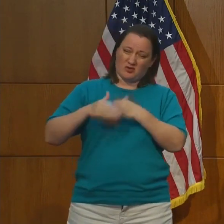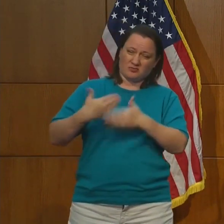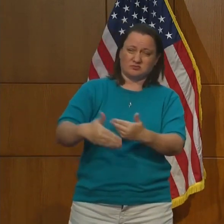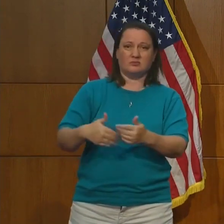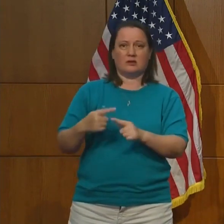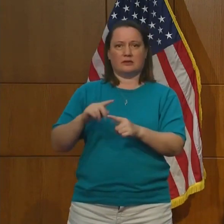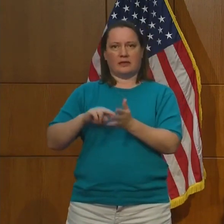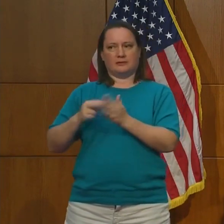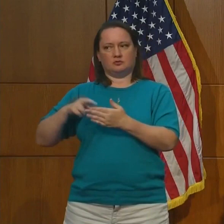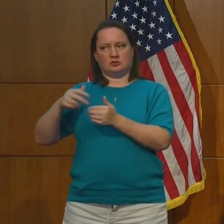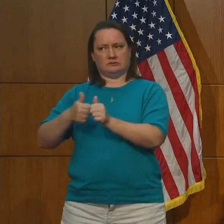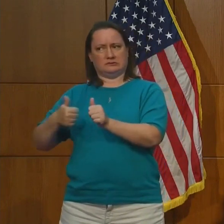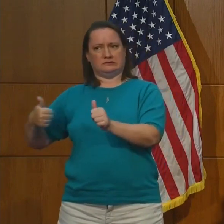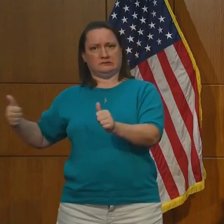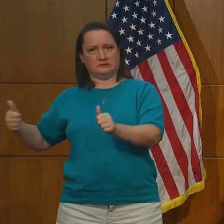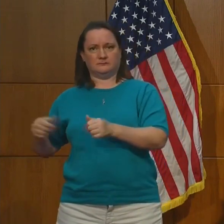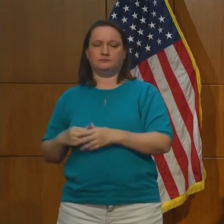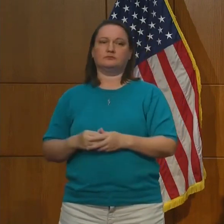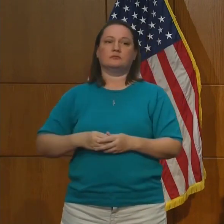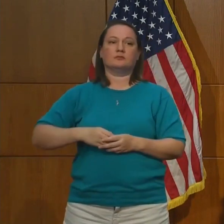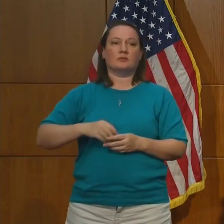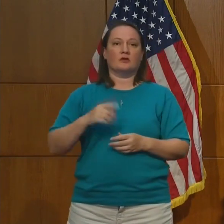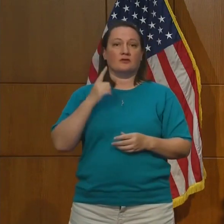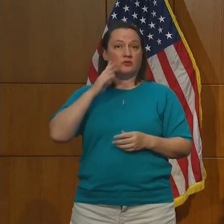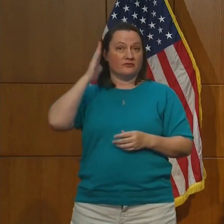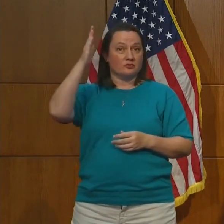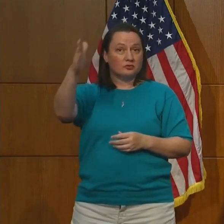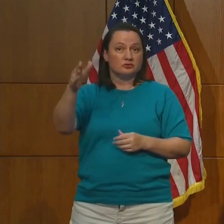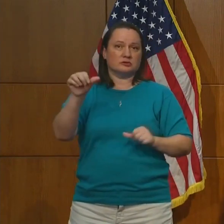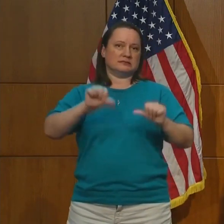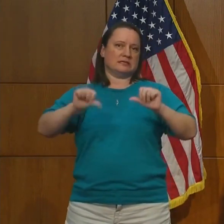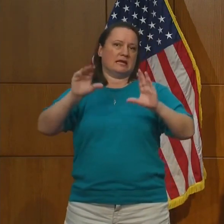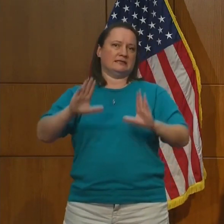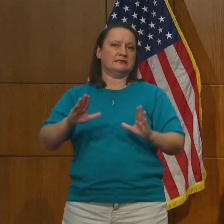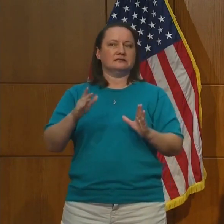CHALLENGE I WOULD SAY WHEN WE TALK ABOUT WHAT TO LOOK FOR IN